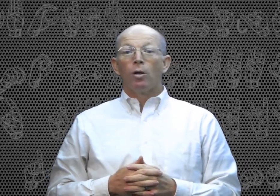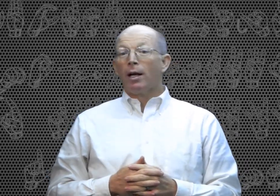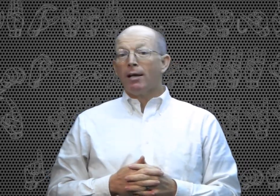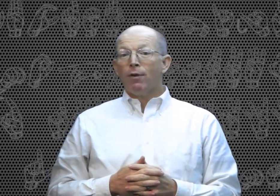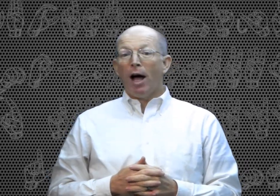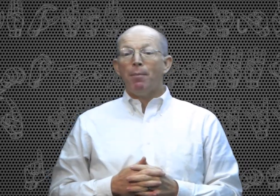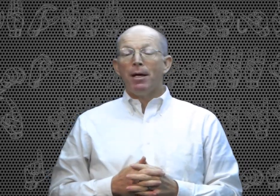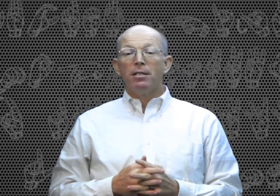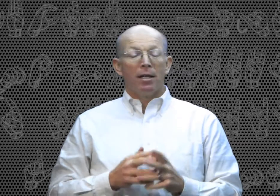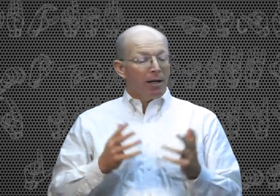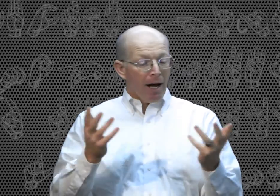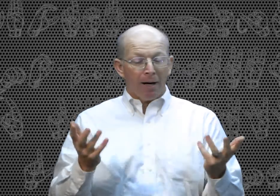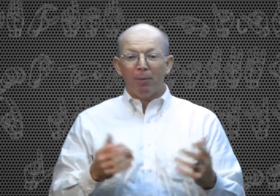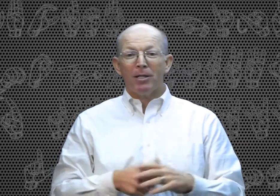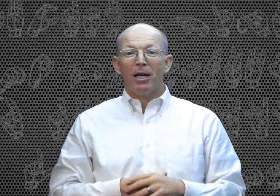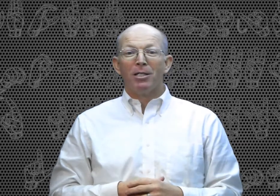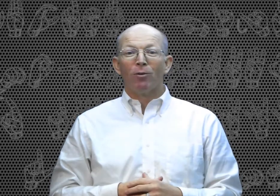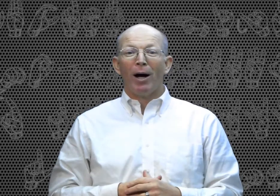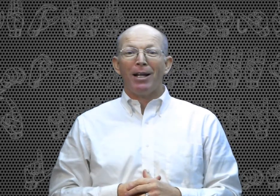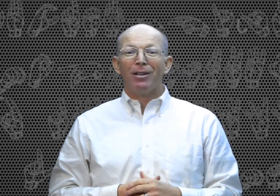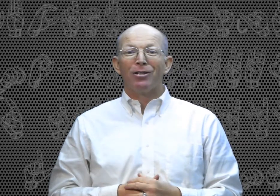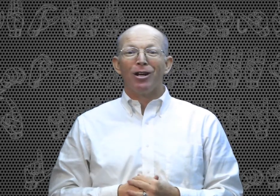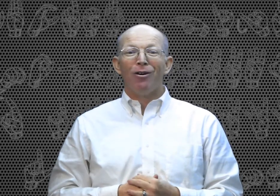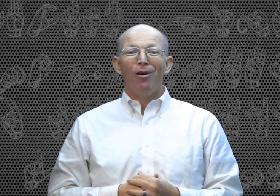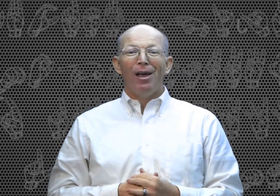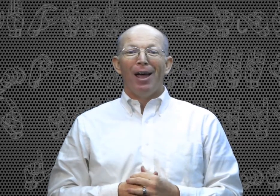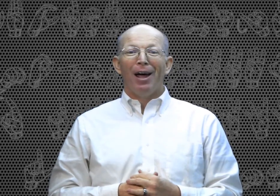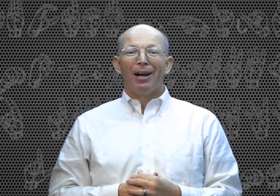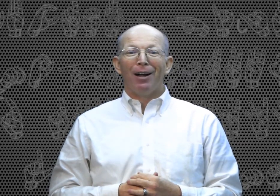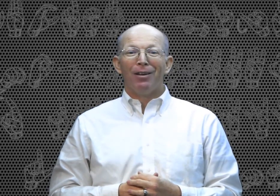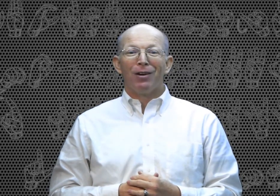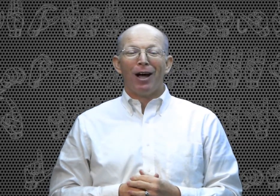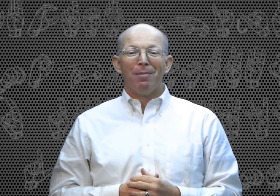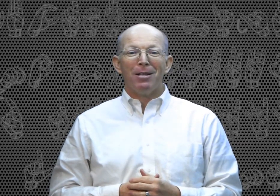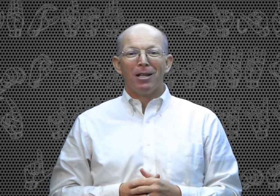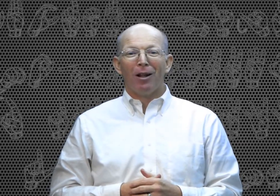you to leave comments, I would appreciate you rating the show and leaving comments.